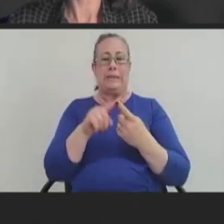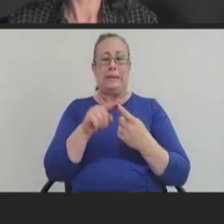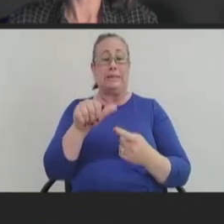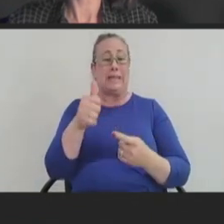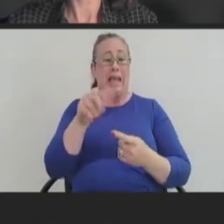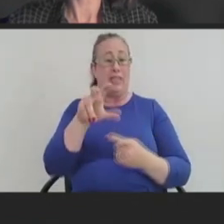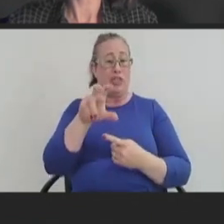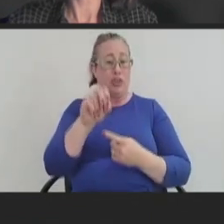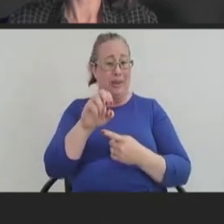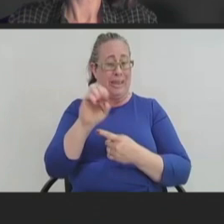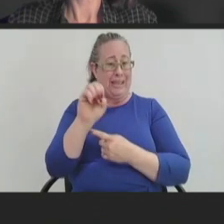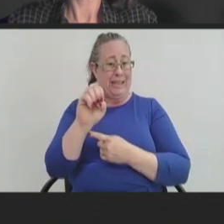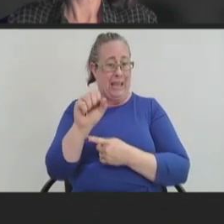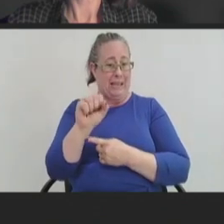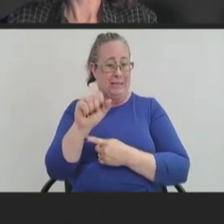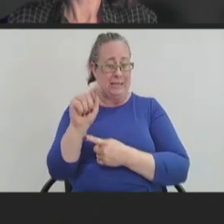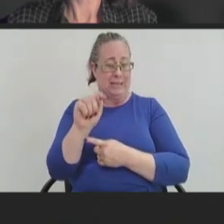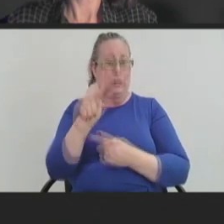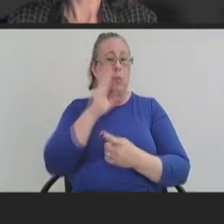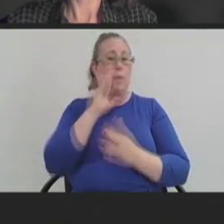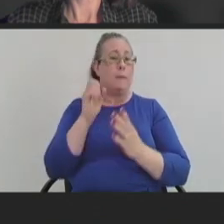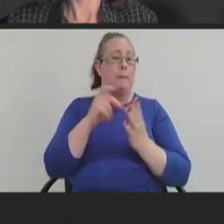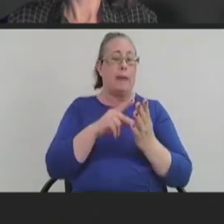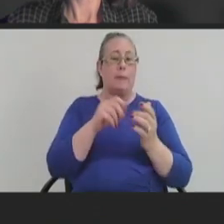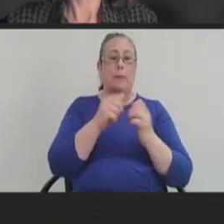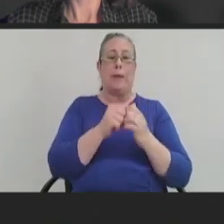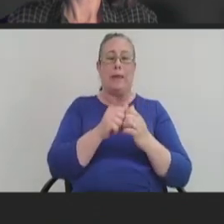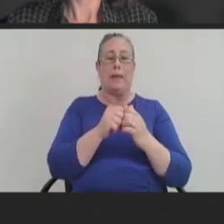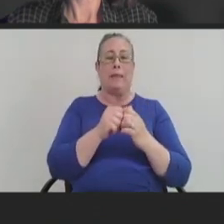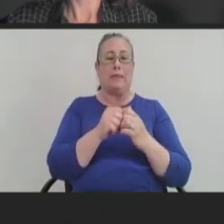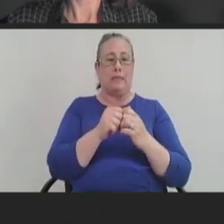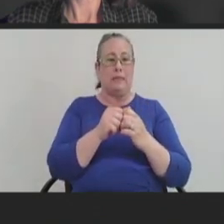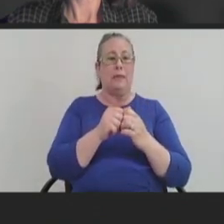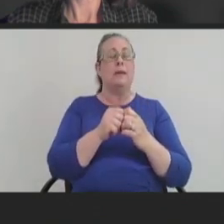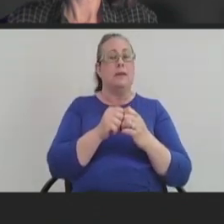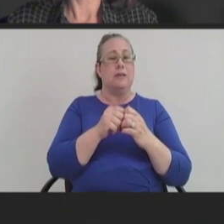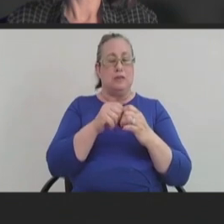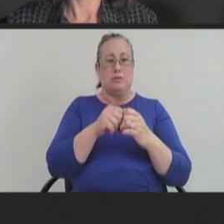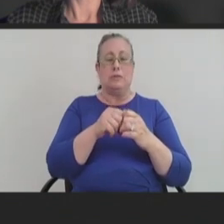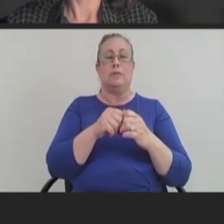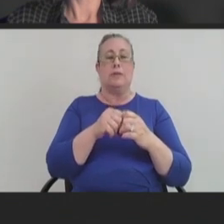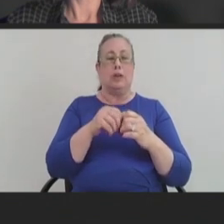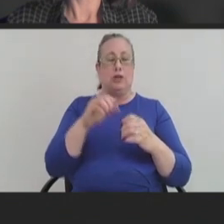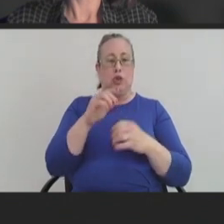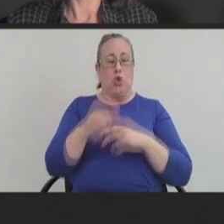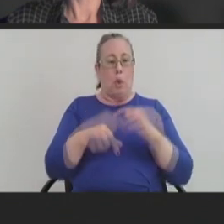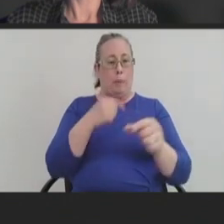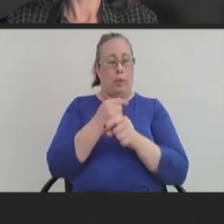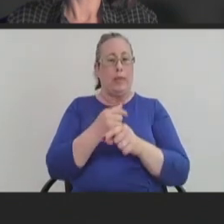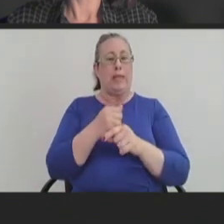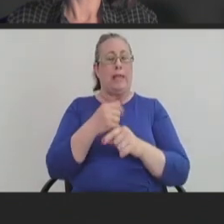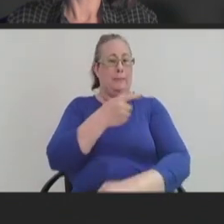Eastern Time. And we'll come back with Saluting Global Immunization Efforts: 154+ Million Lives